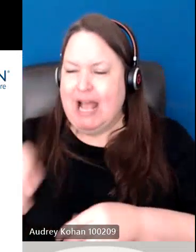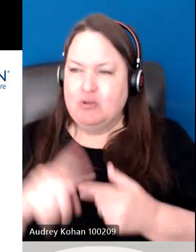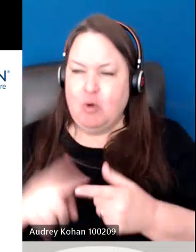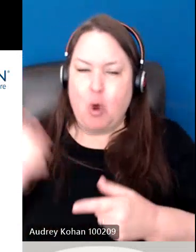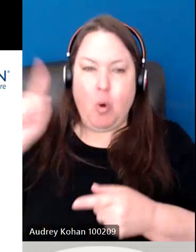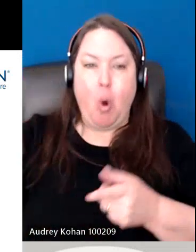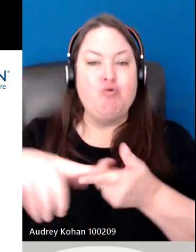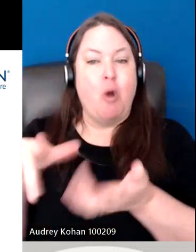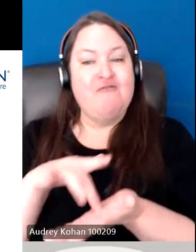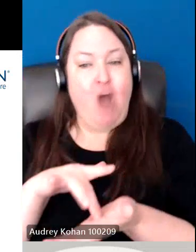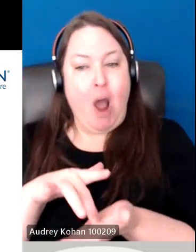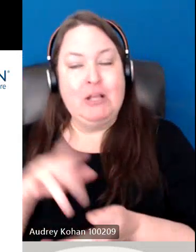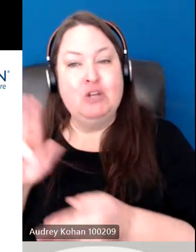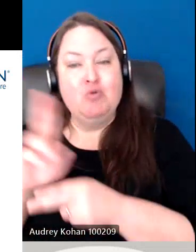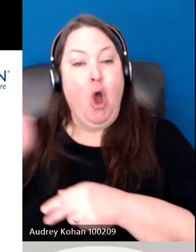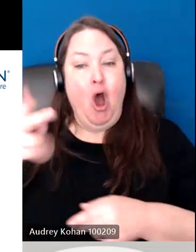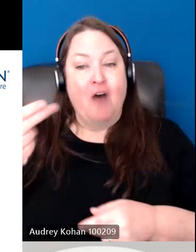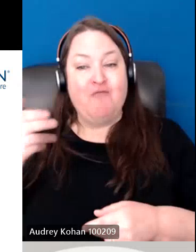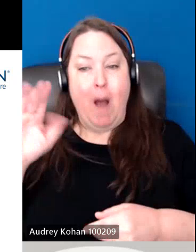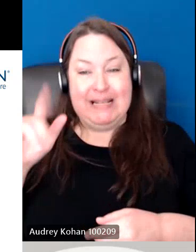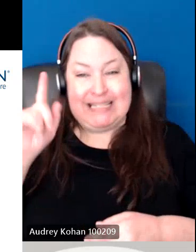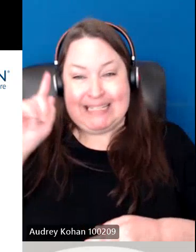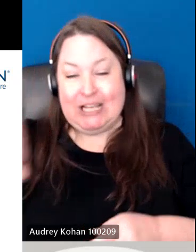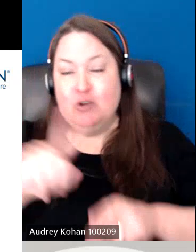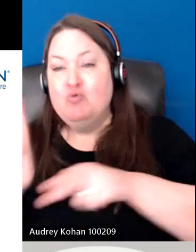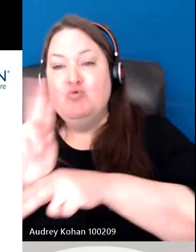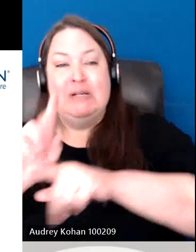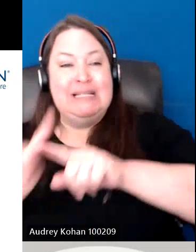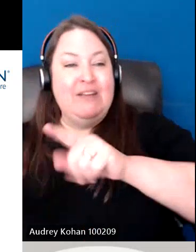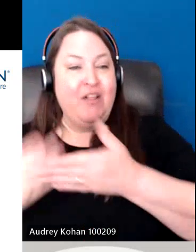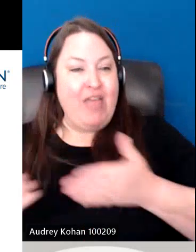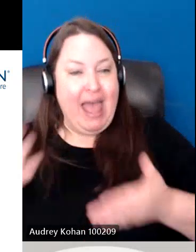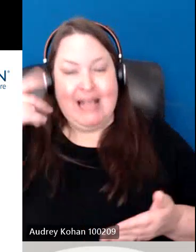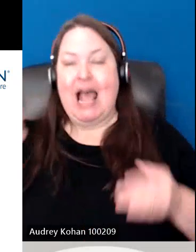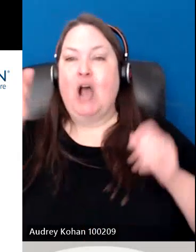people were using it Ates they were using it at different things because they could identify